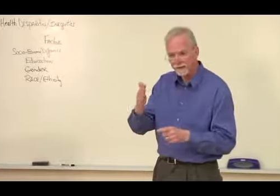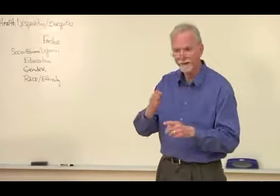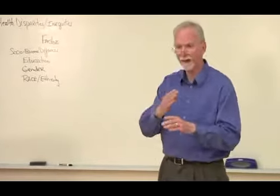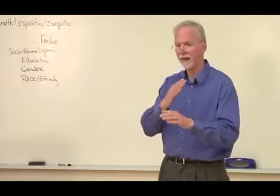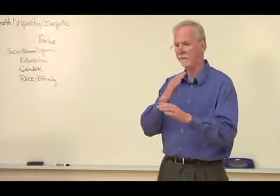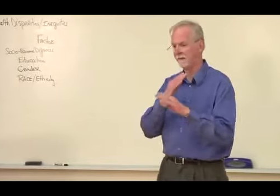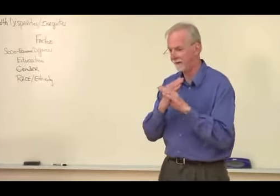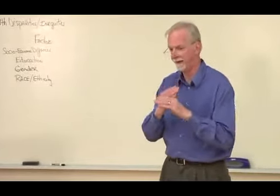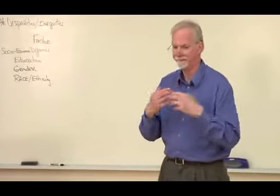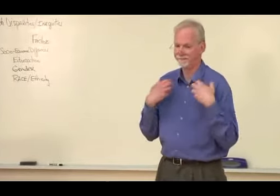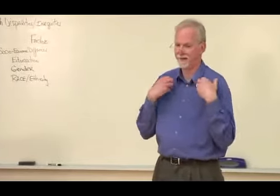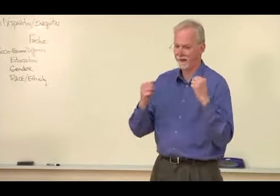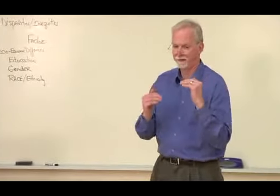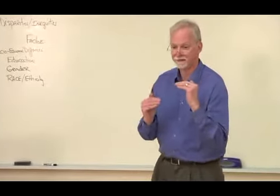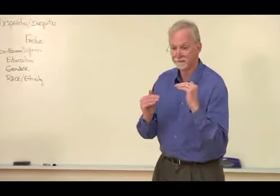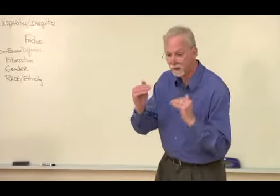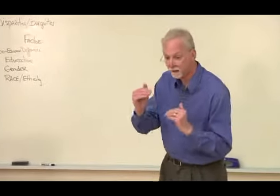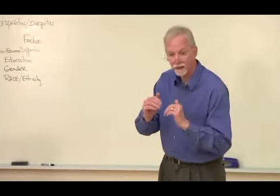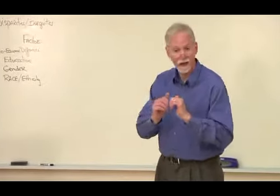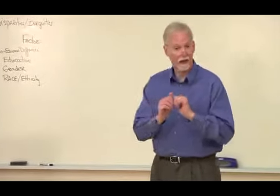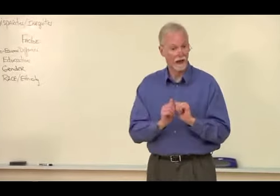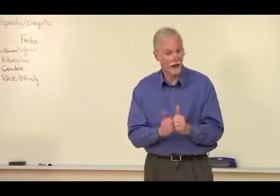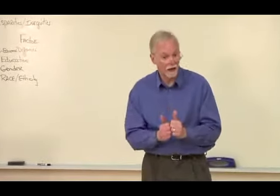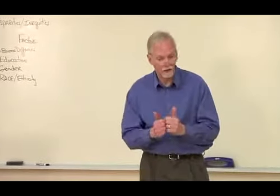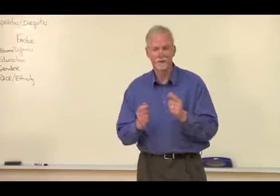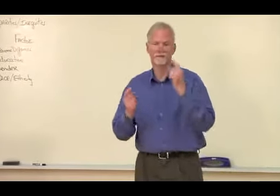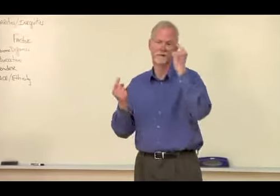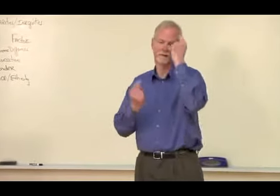how to correct or prevent health disparities